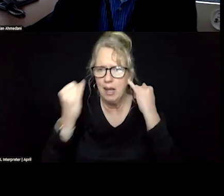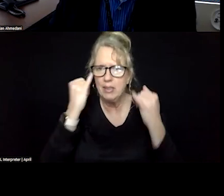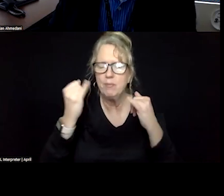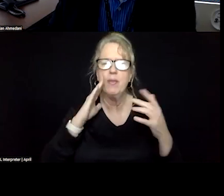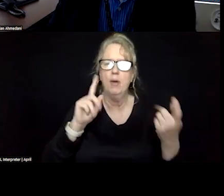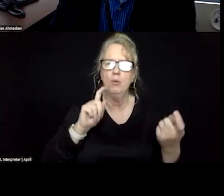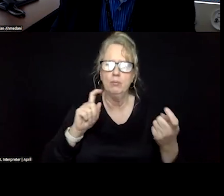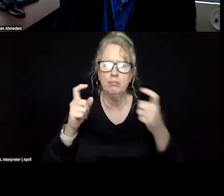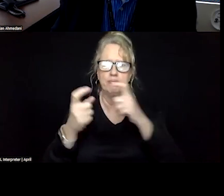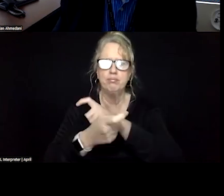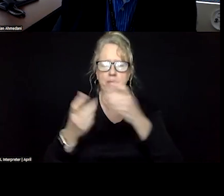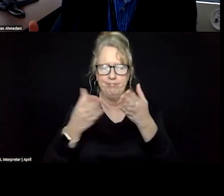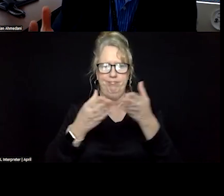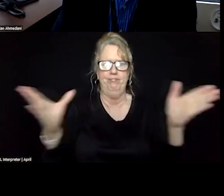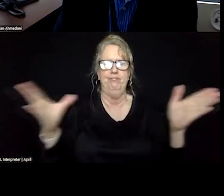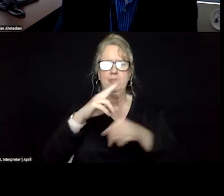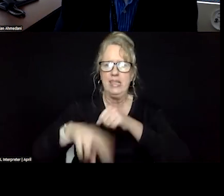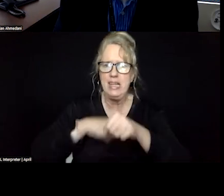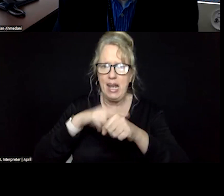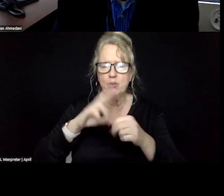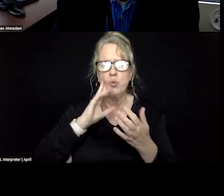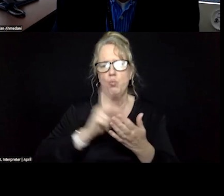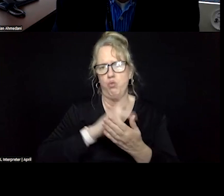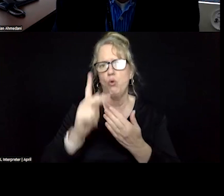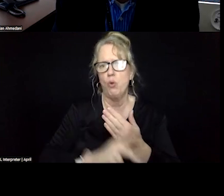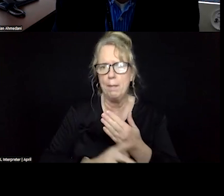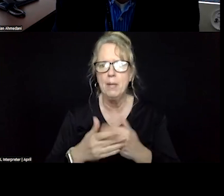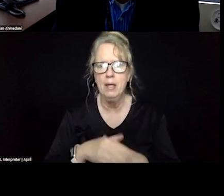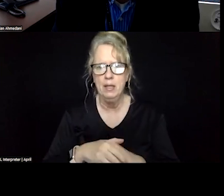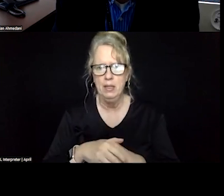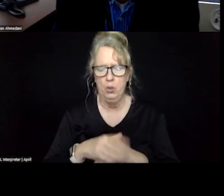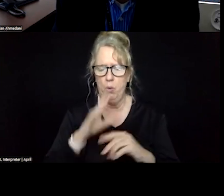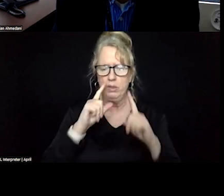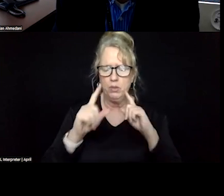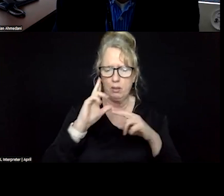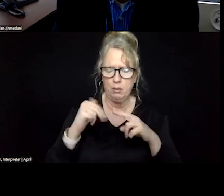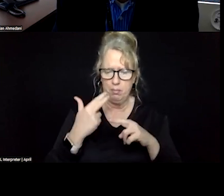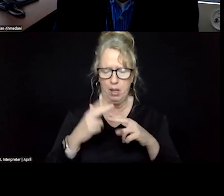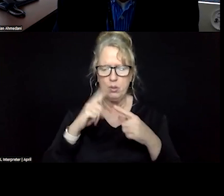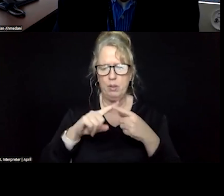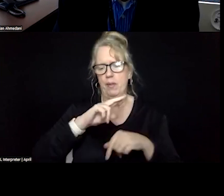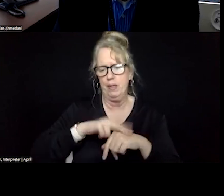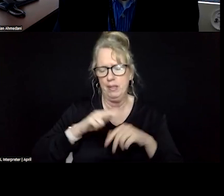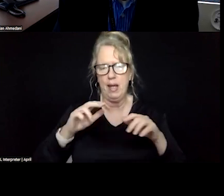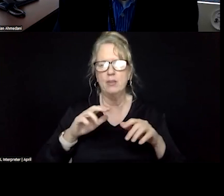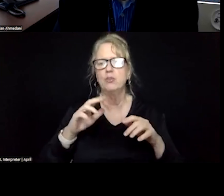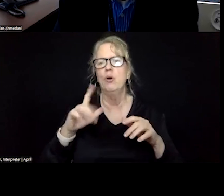TRANSITIONED INTO A NATIONAL PROGRAM. WHEN WE TALK ABOUT THE NATIONAL ALLIANCE, SAMHSA PICKED